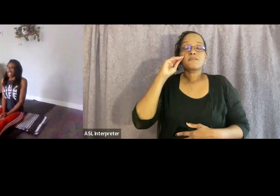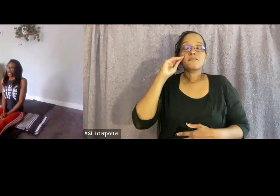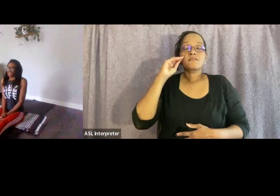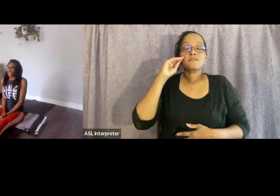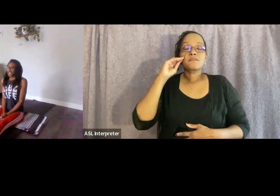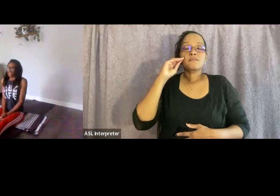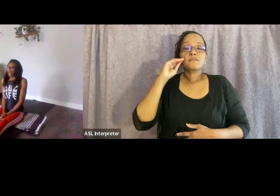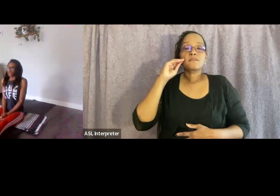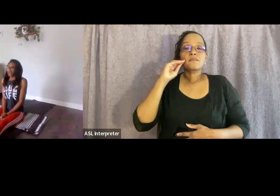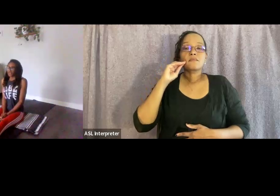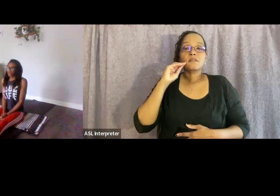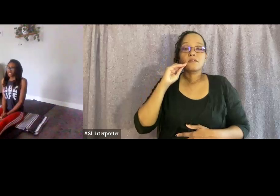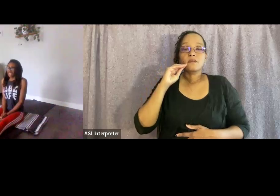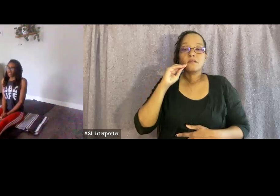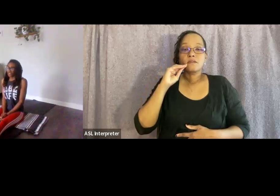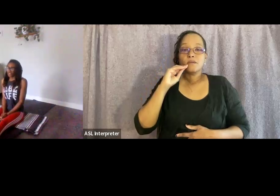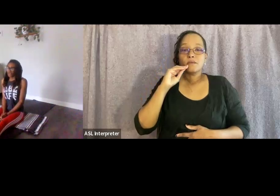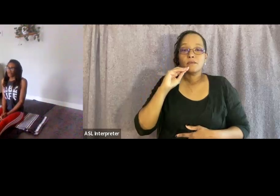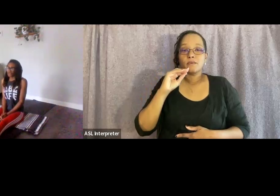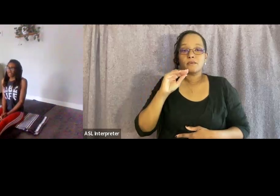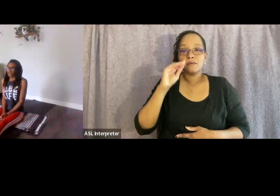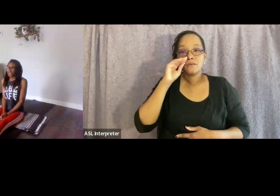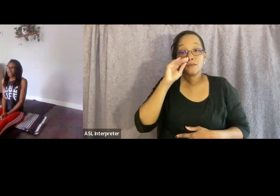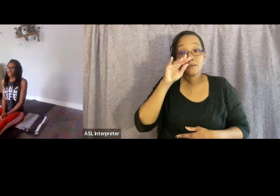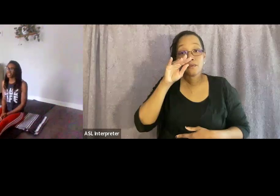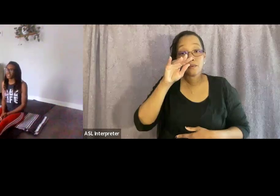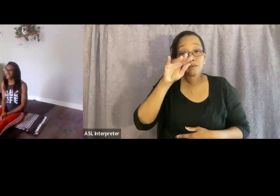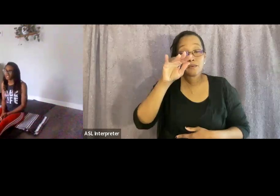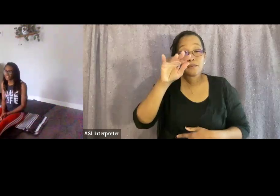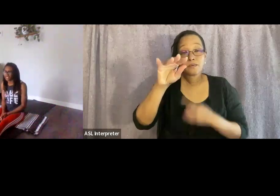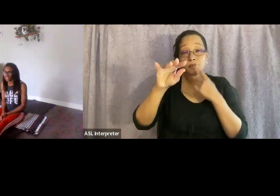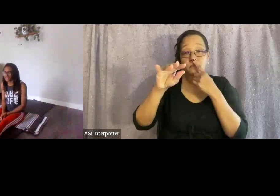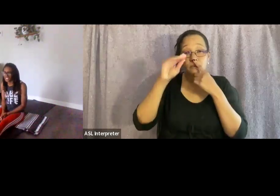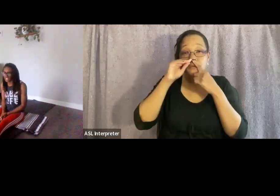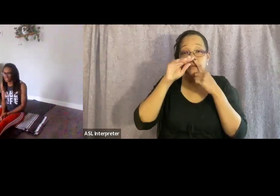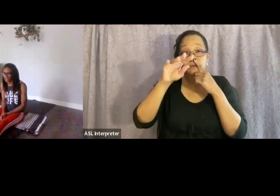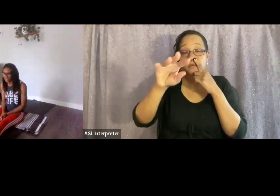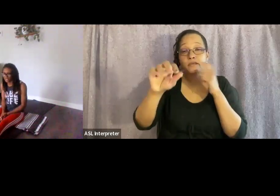And as you exhale, you can breathe out of your nose, or maybe .